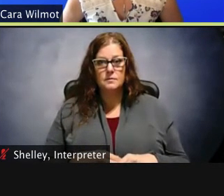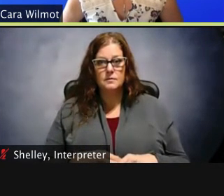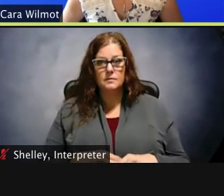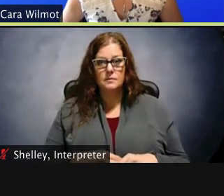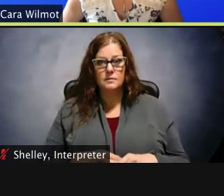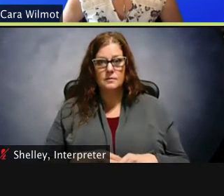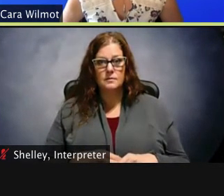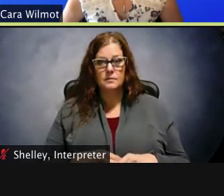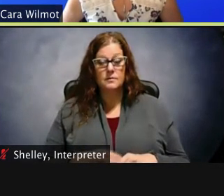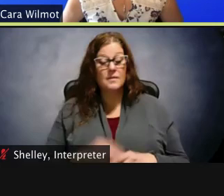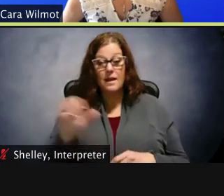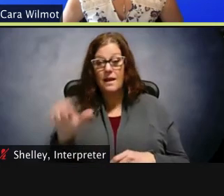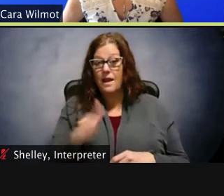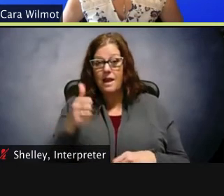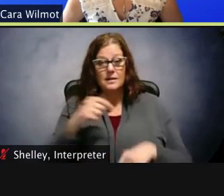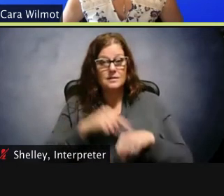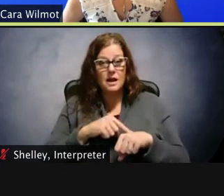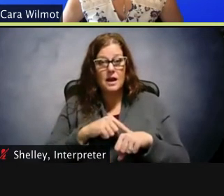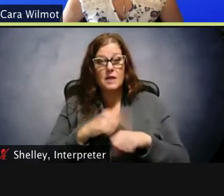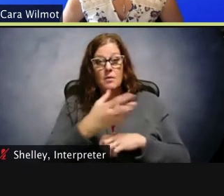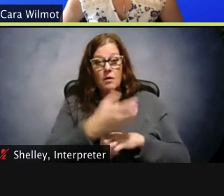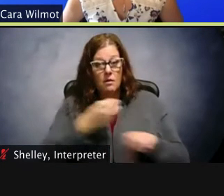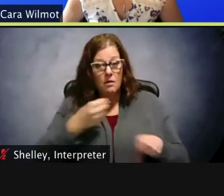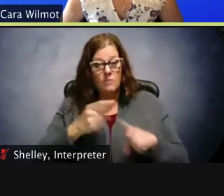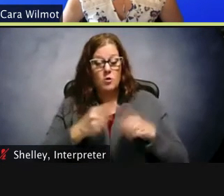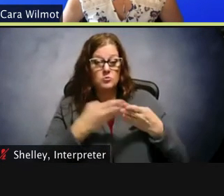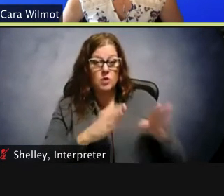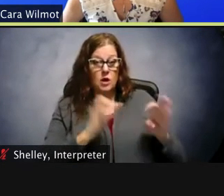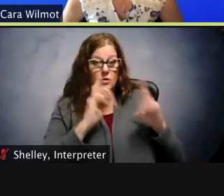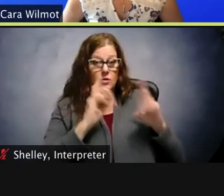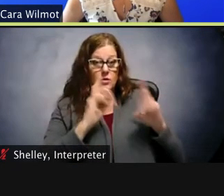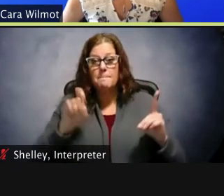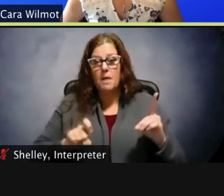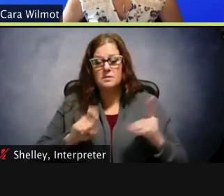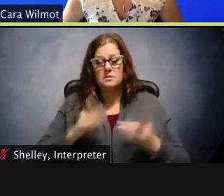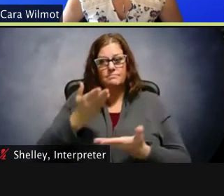Anytime a child is removed from general education, you have to justify it on the IEP.